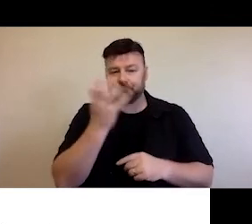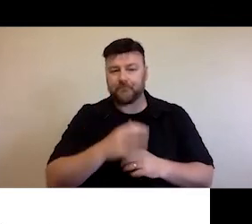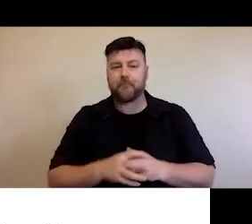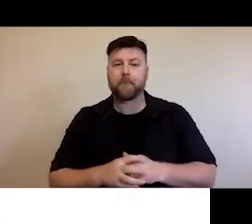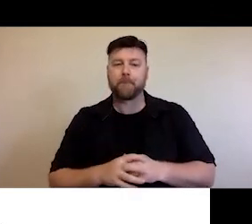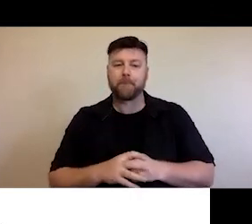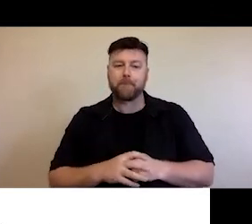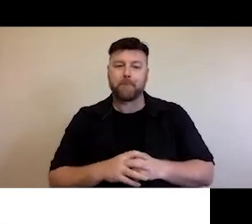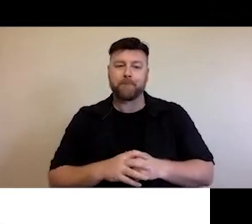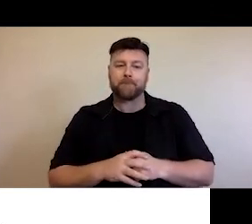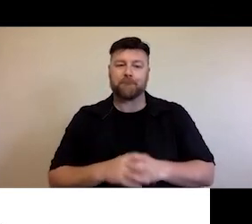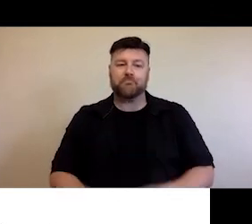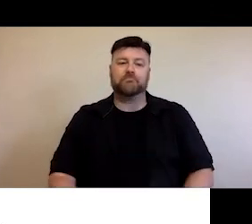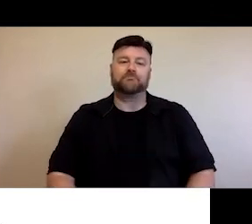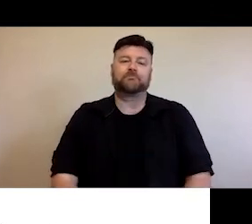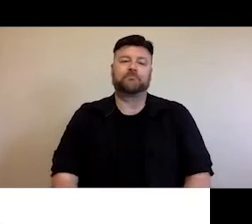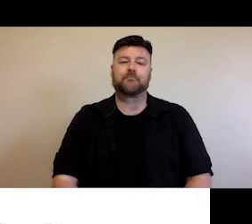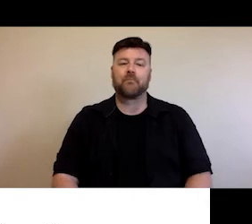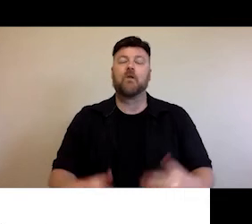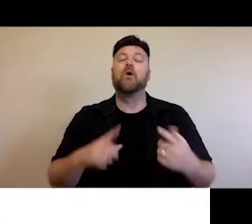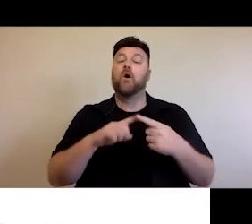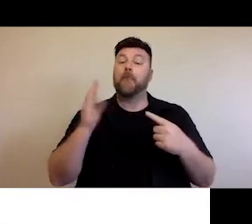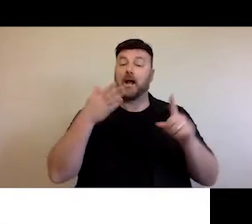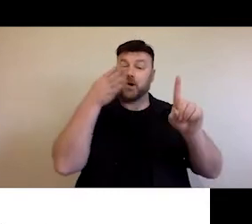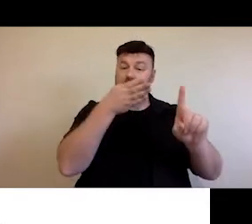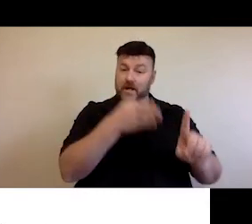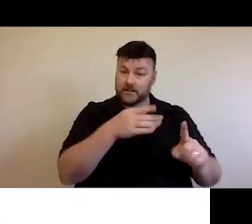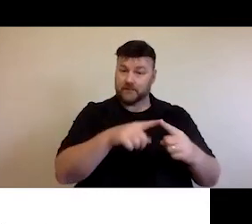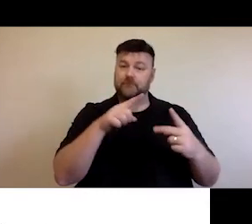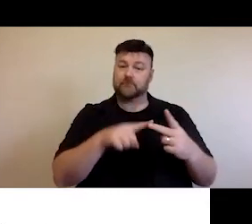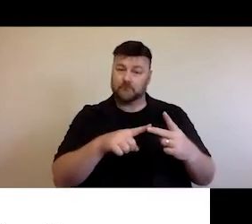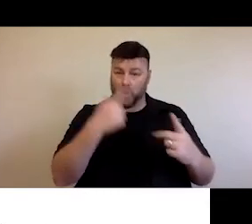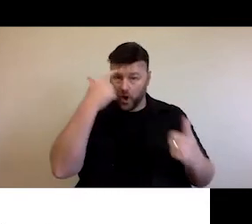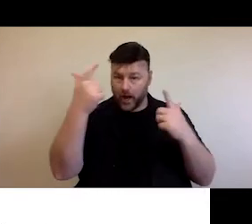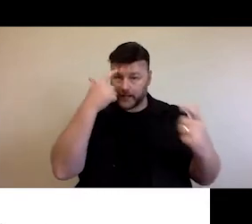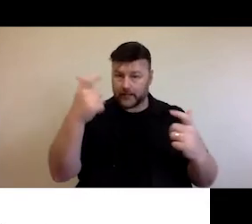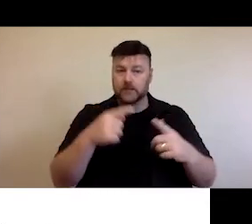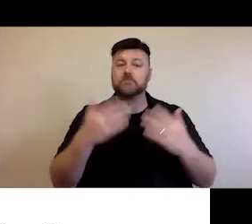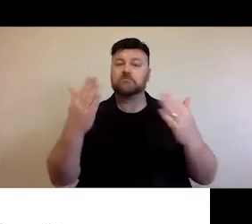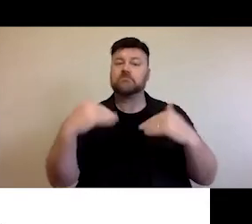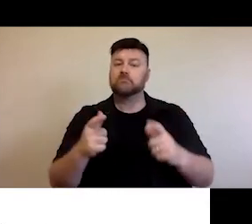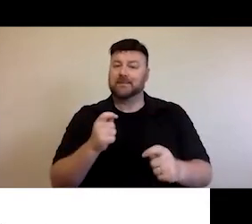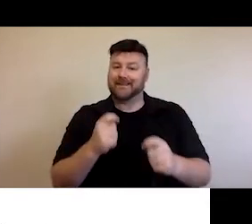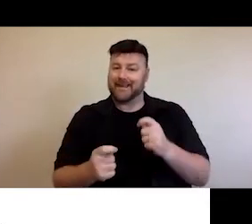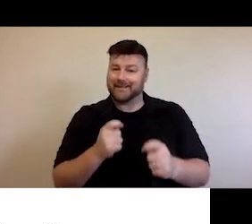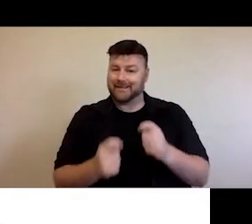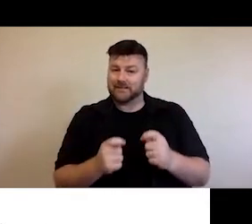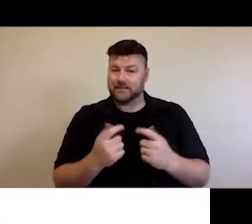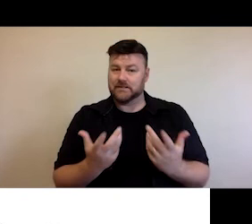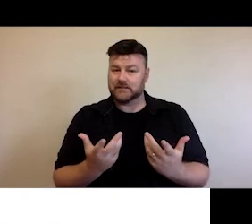We've talked about an objective setting. I've talked to you about ideas. Third area is